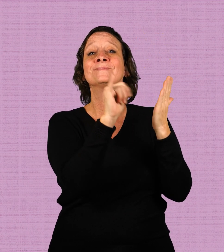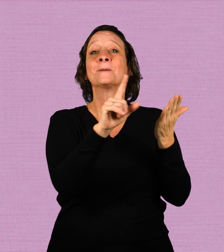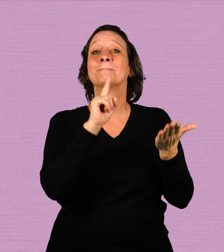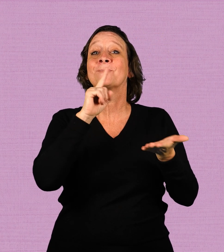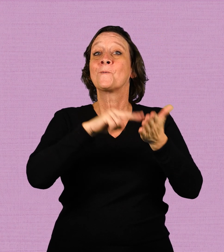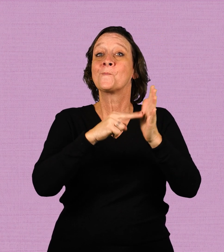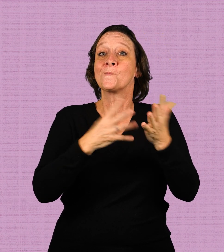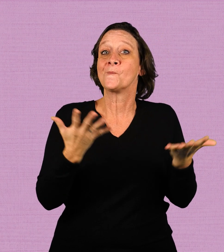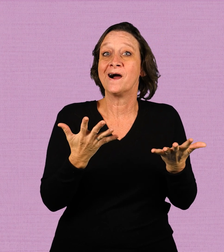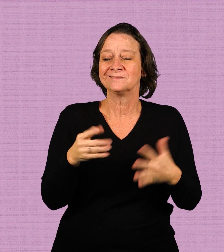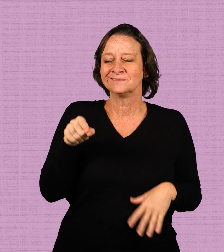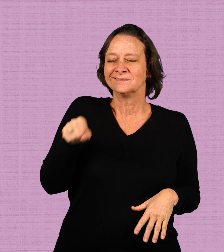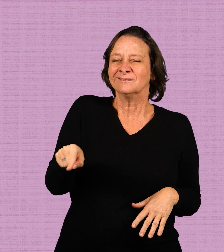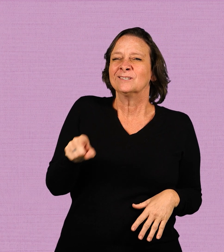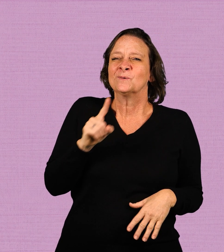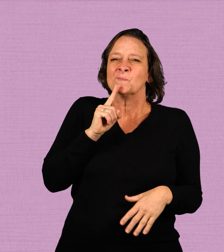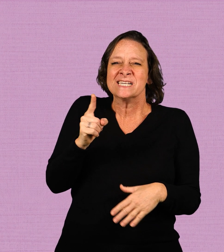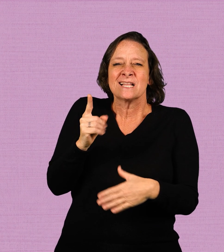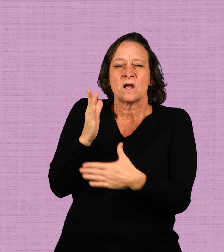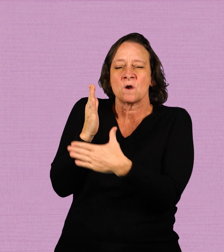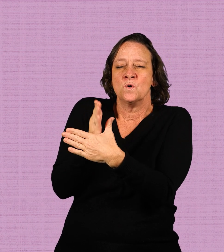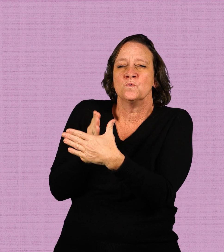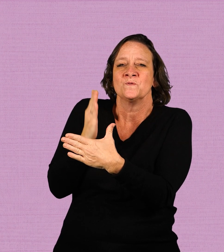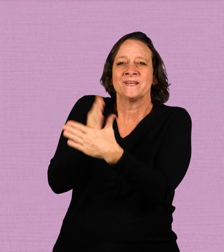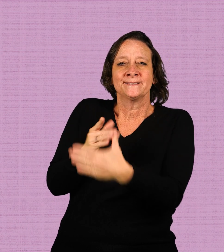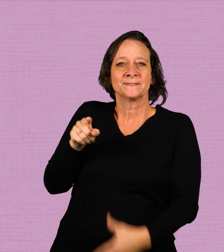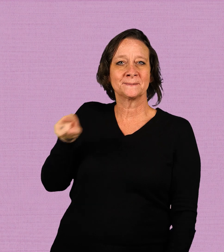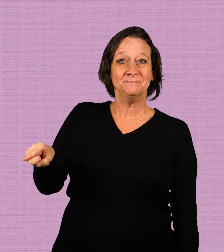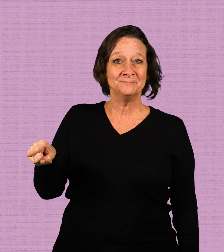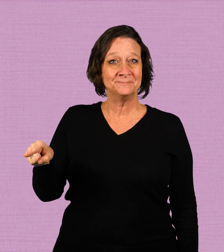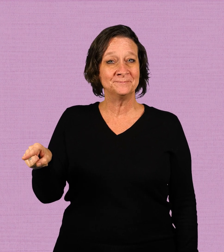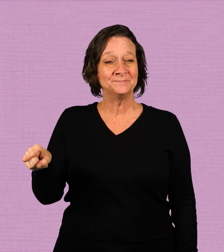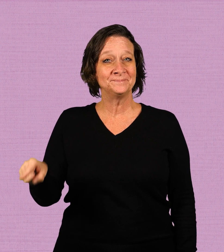he really means that something really annoys him.